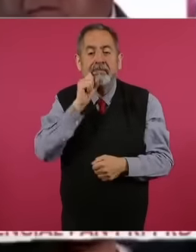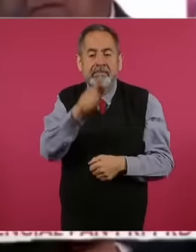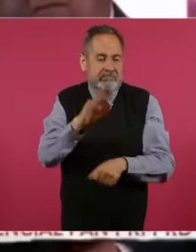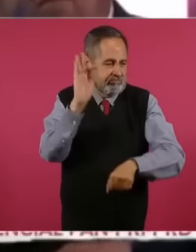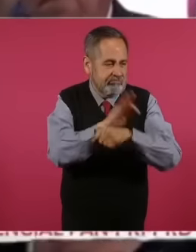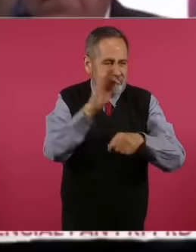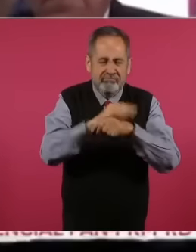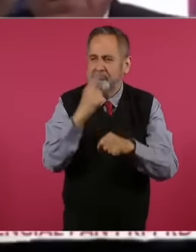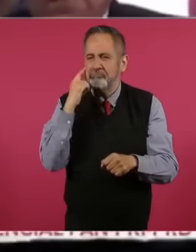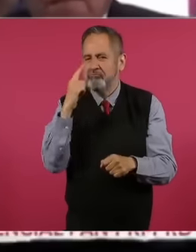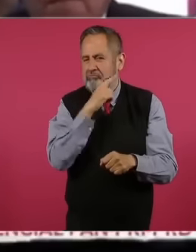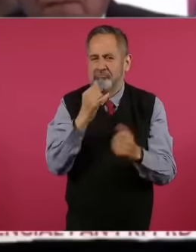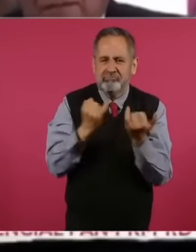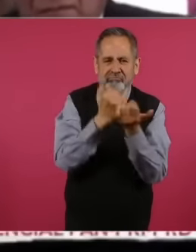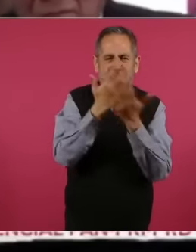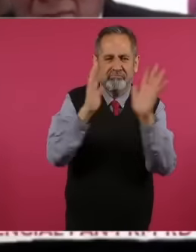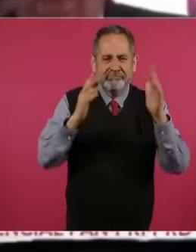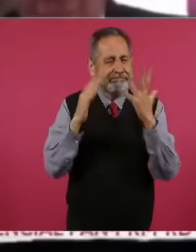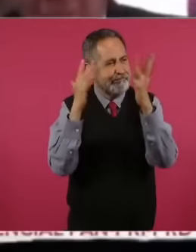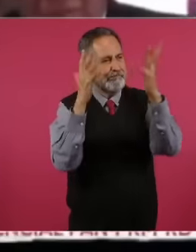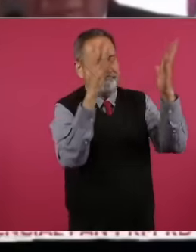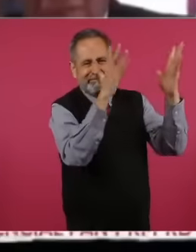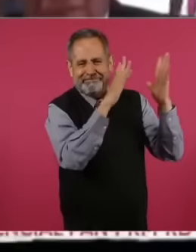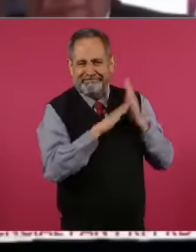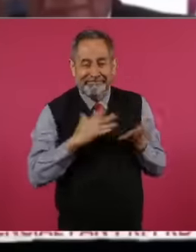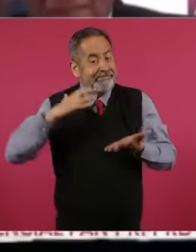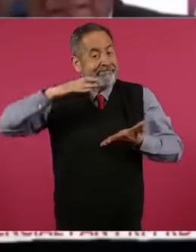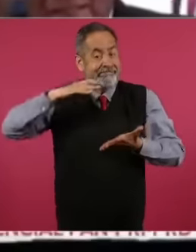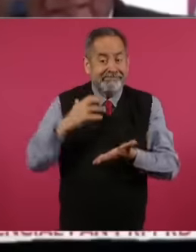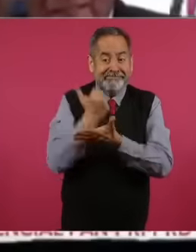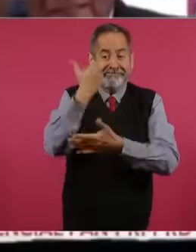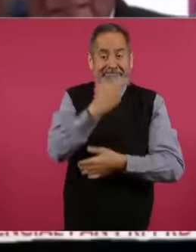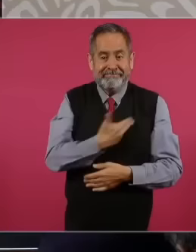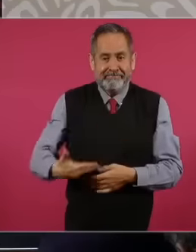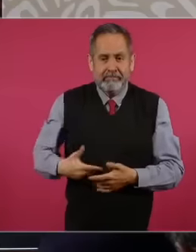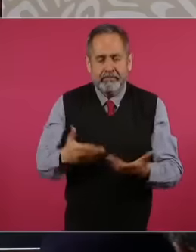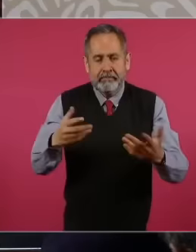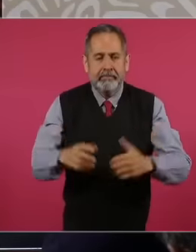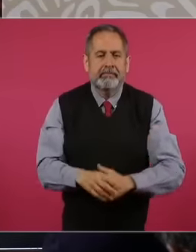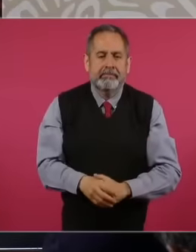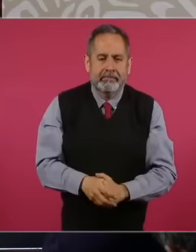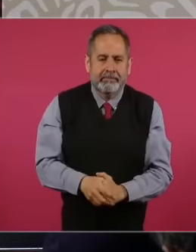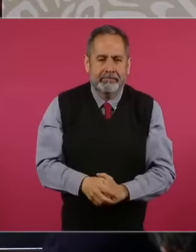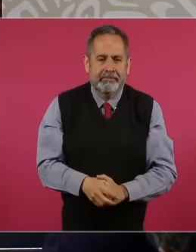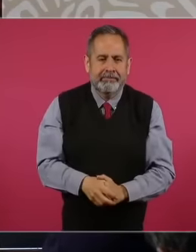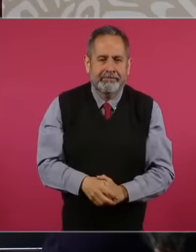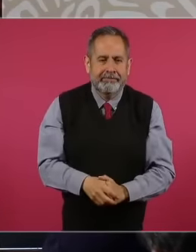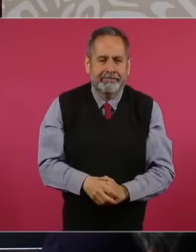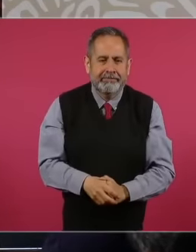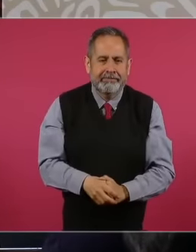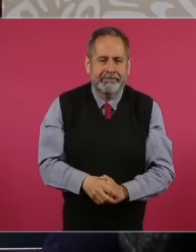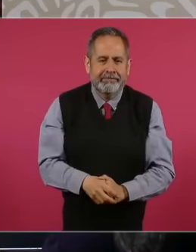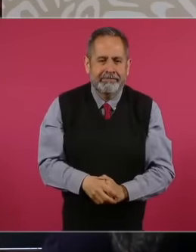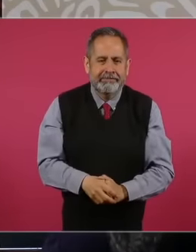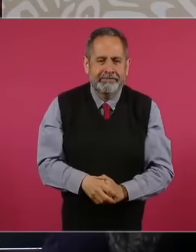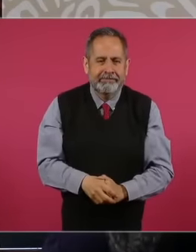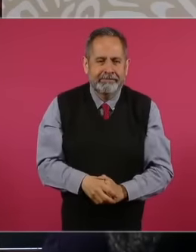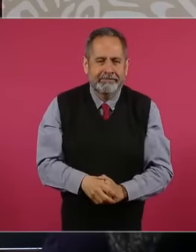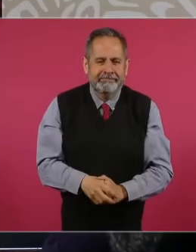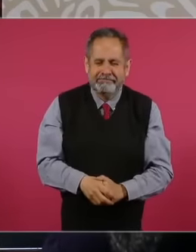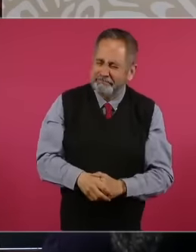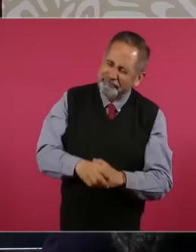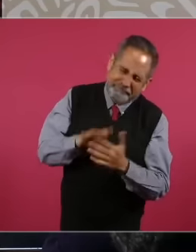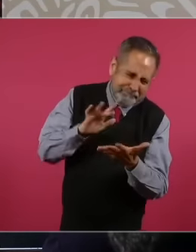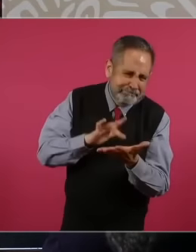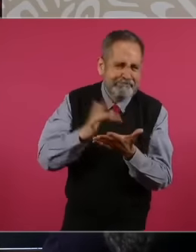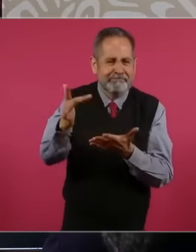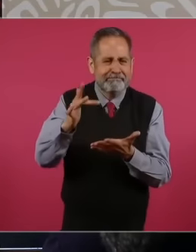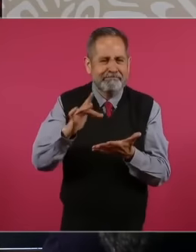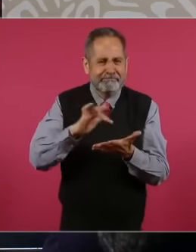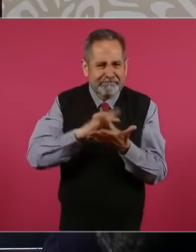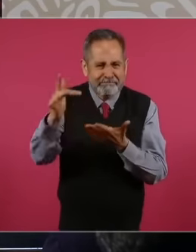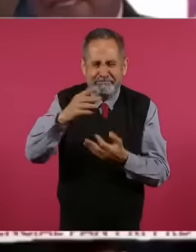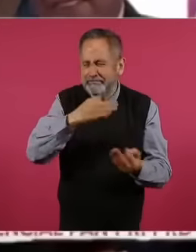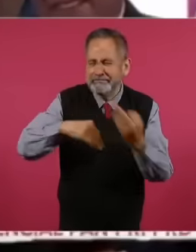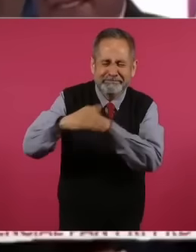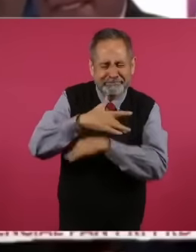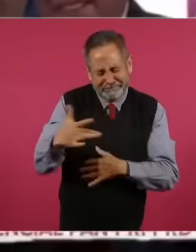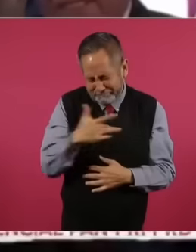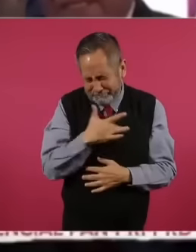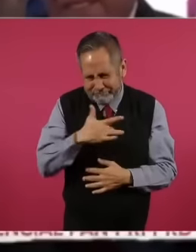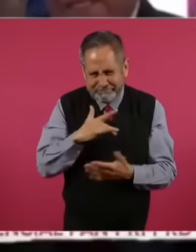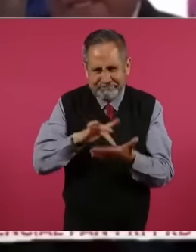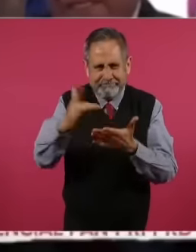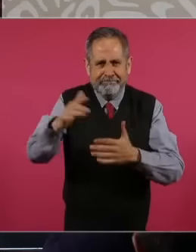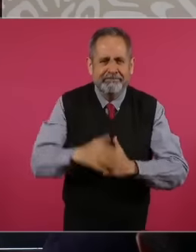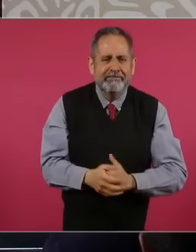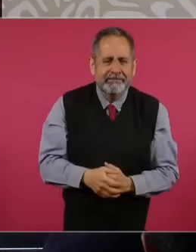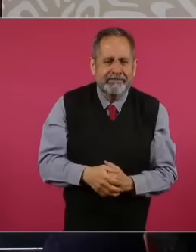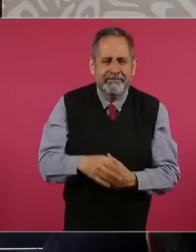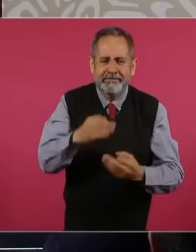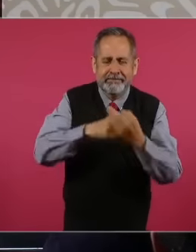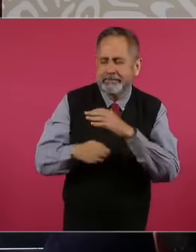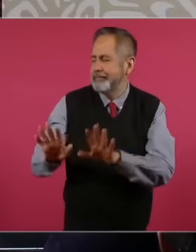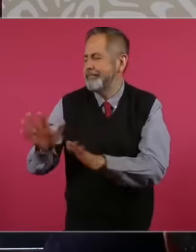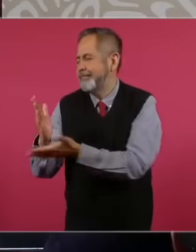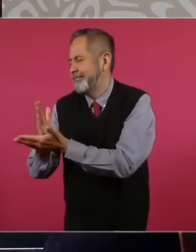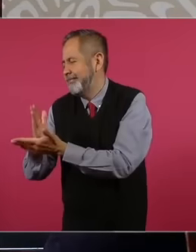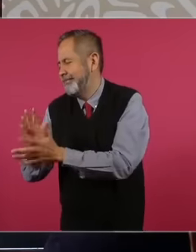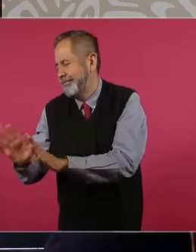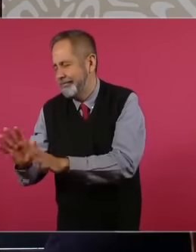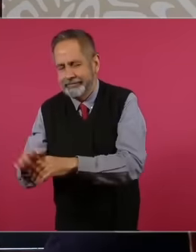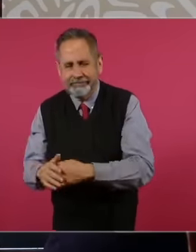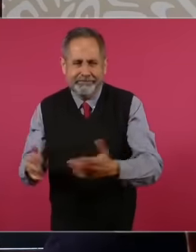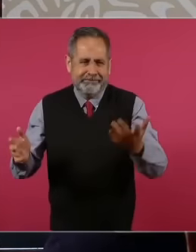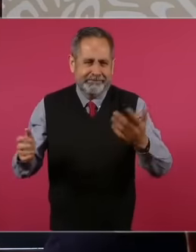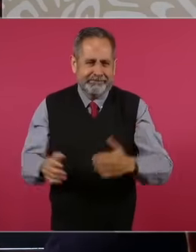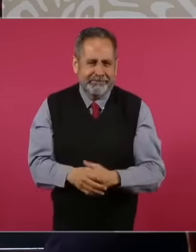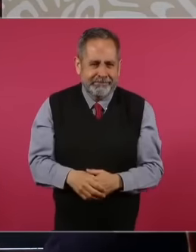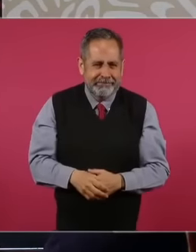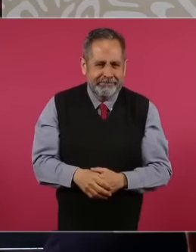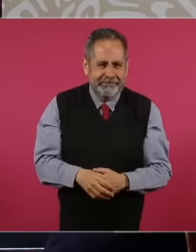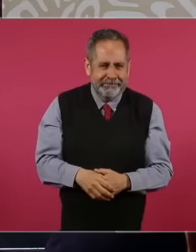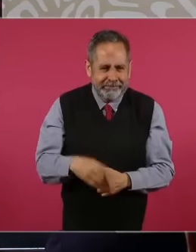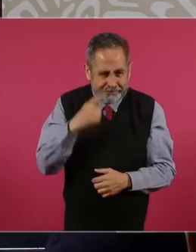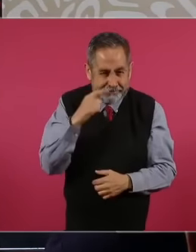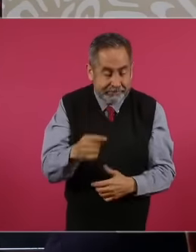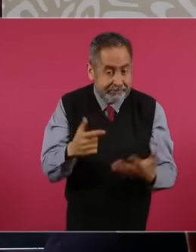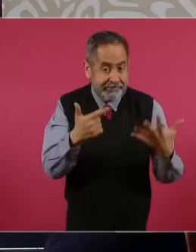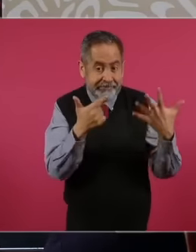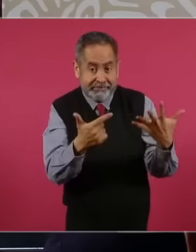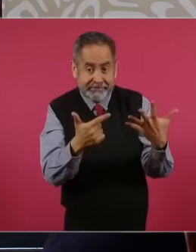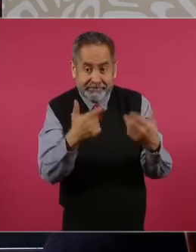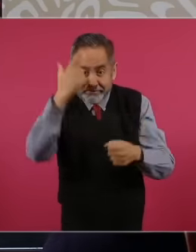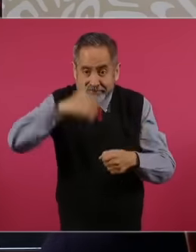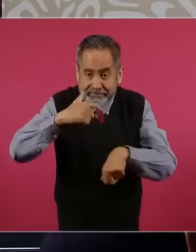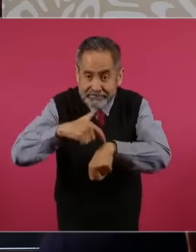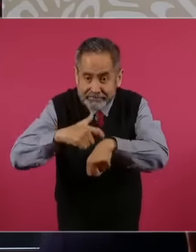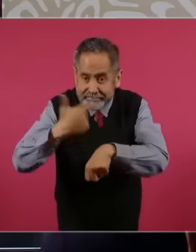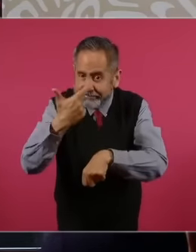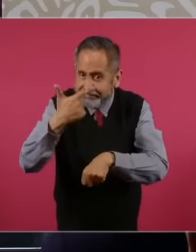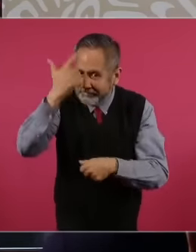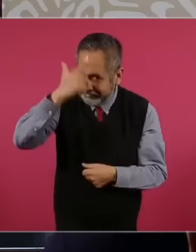Democracy. Thank you with all my heart to It is that I want that at 7 at night